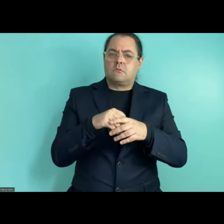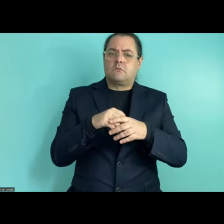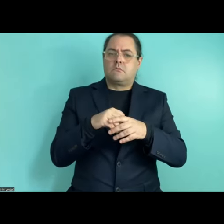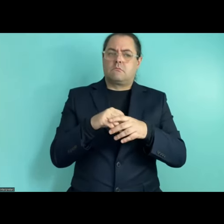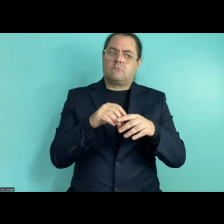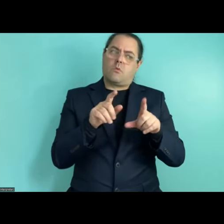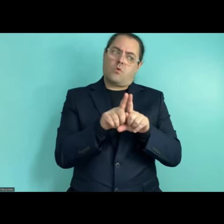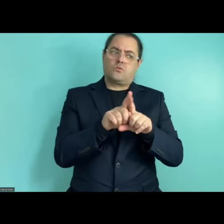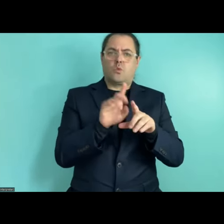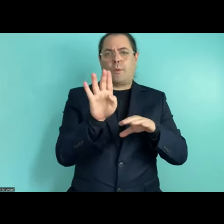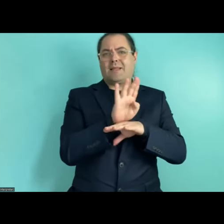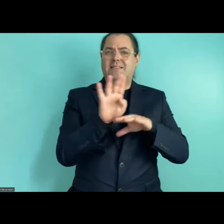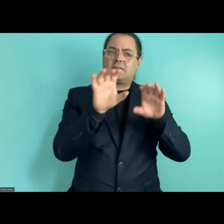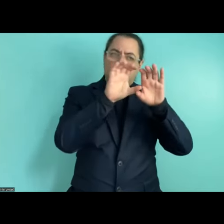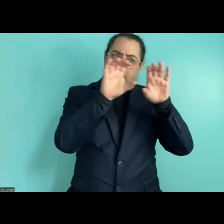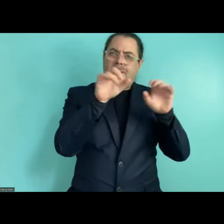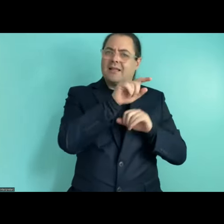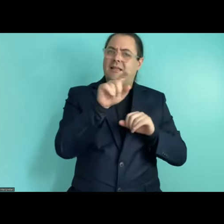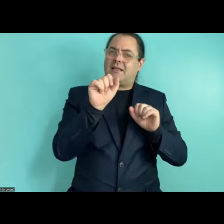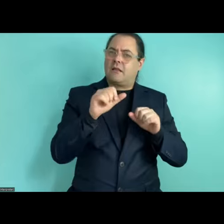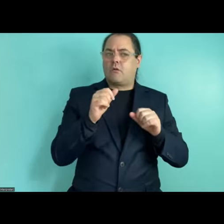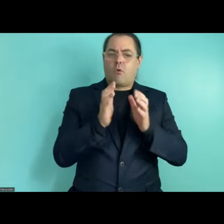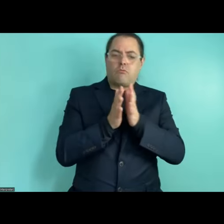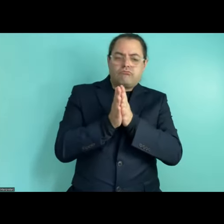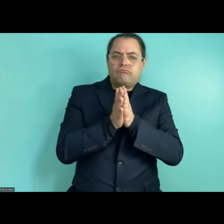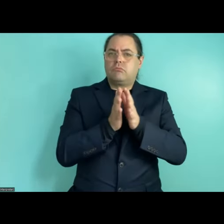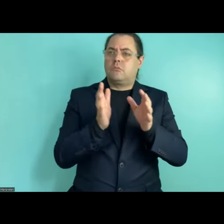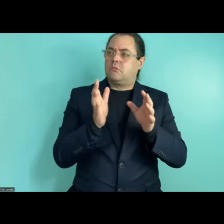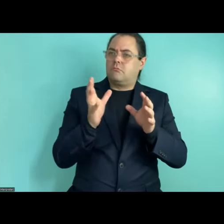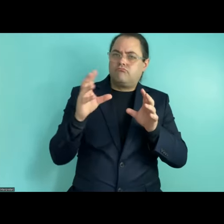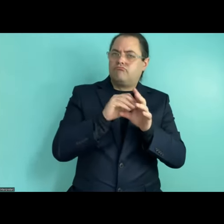so that person separately can access jobs I think I'll be looking at three areas.